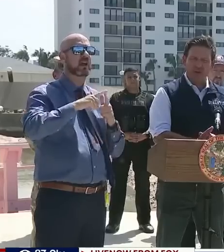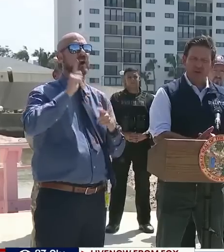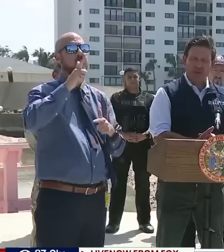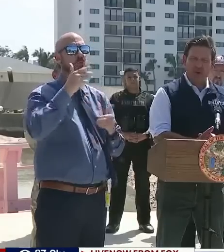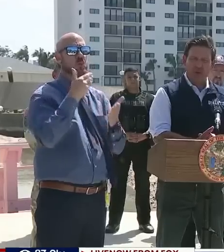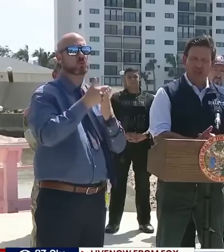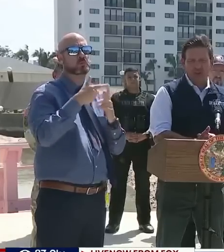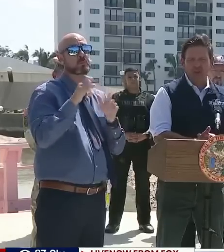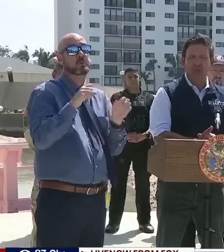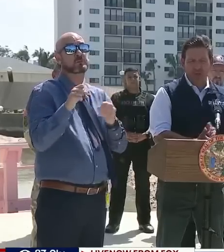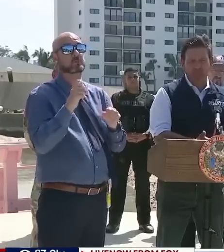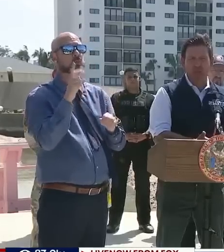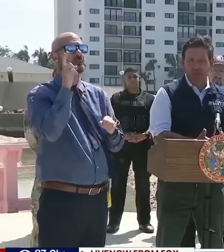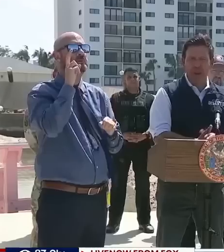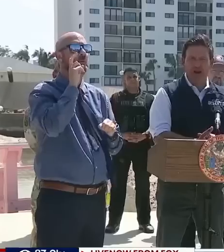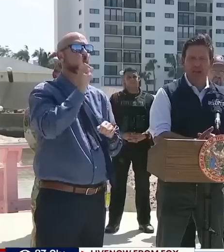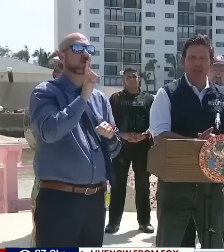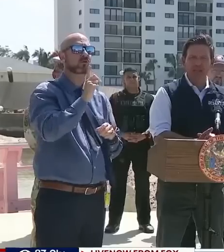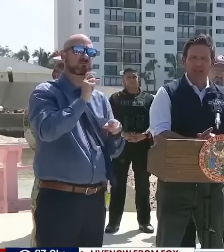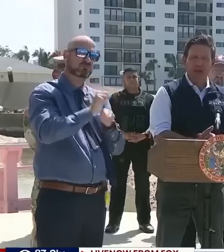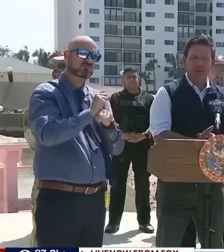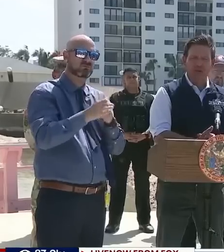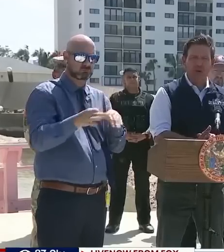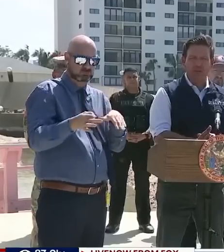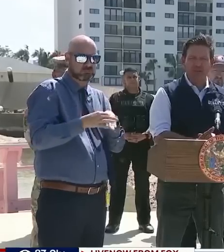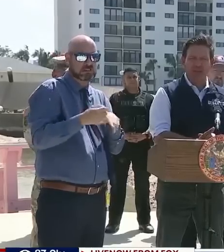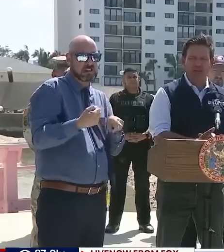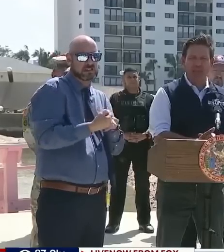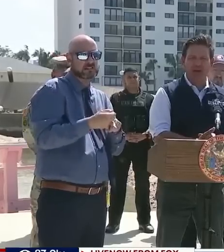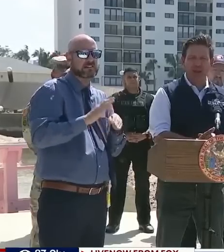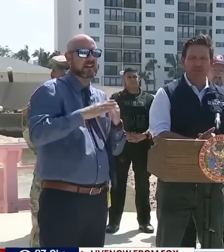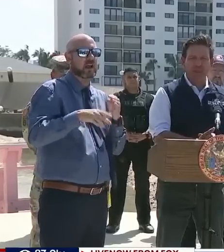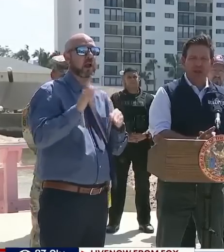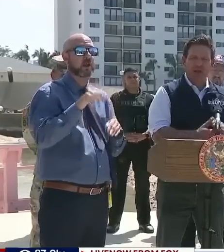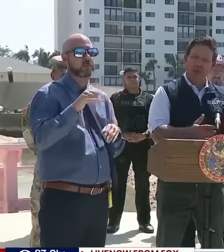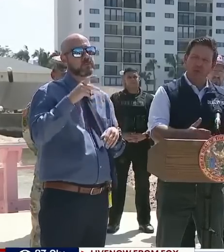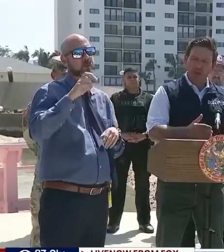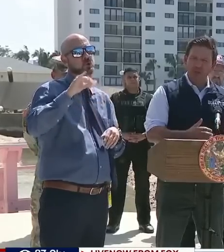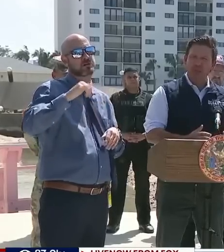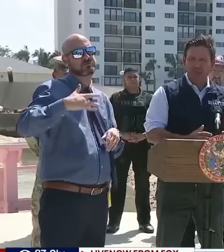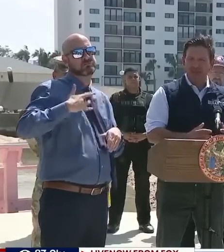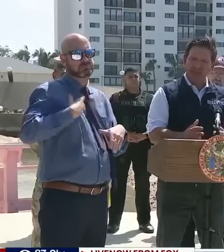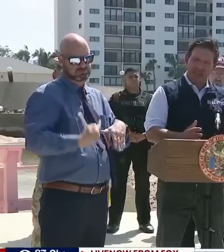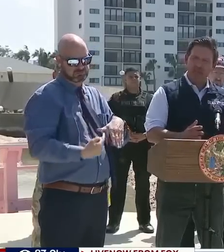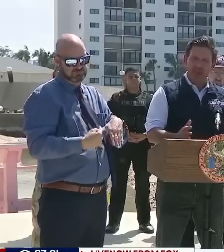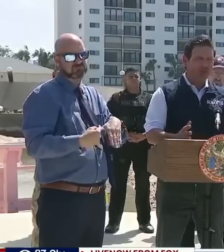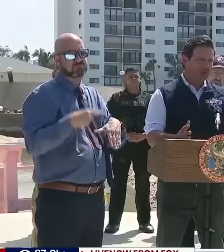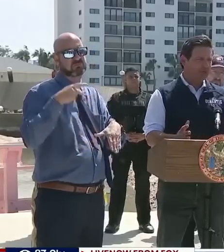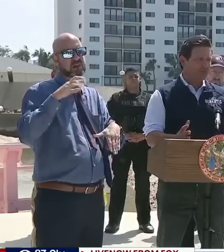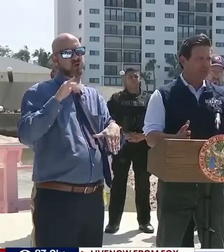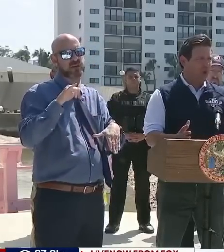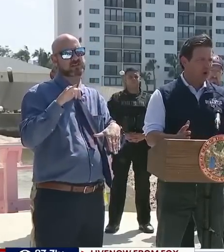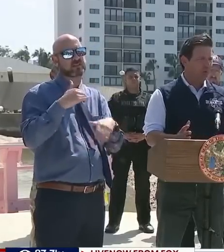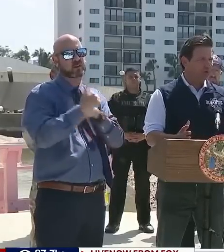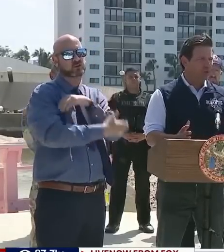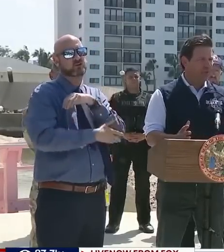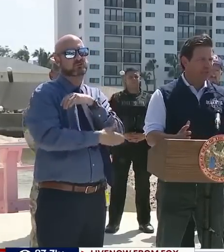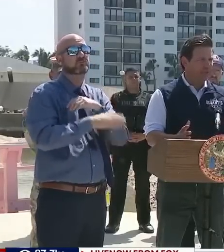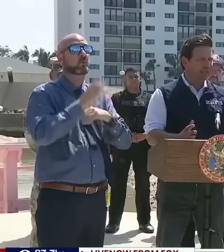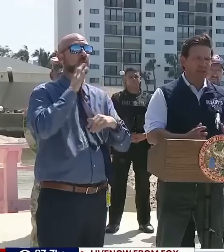going to go to Cedar Key I think we're also going to go as close as we can get. uh, maybe to where the storm went. certainly, we'll end up in Perry. at a